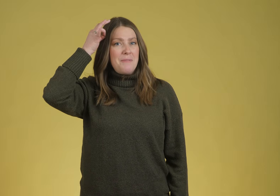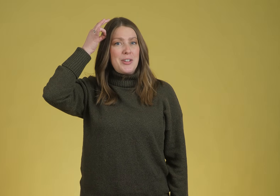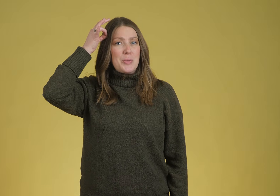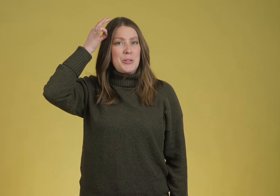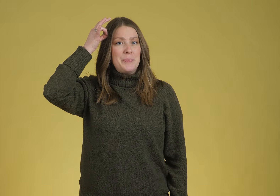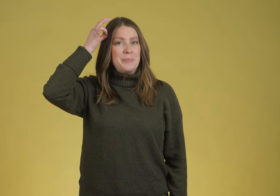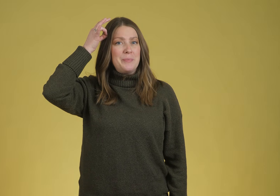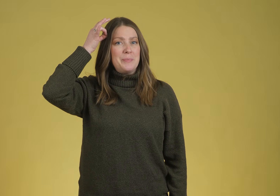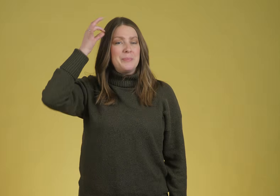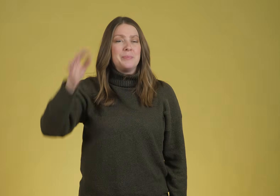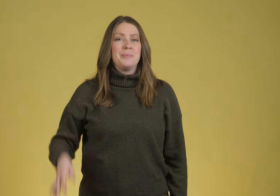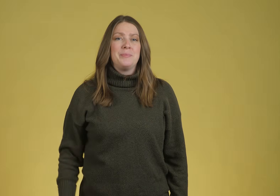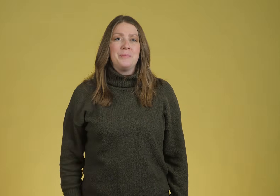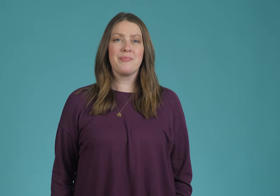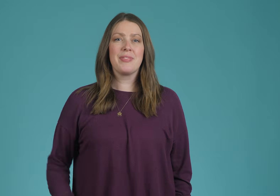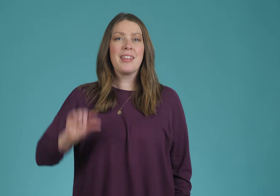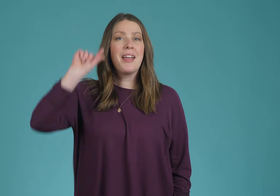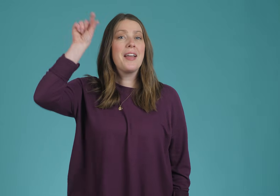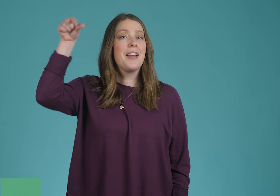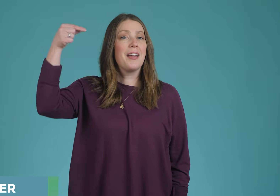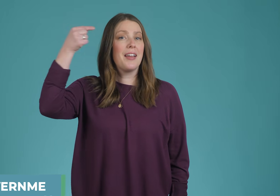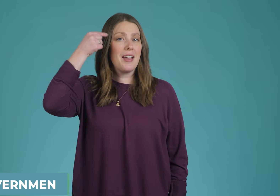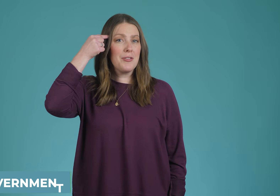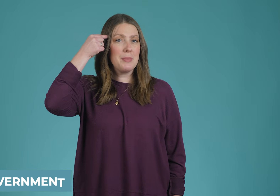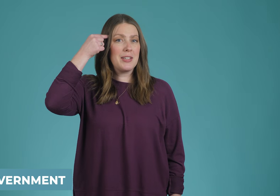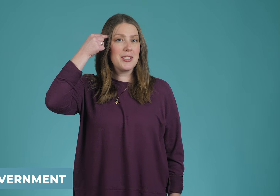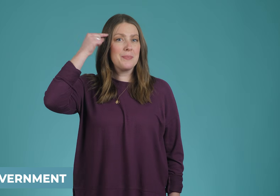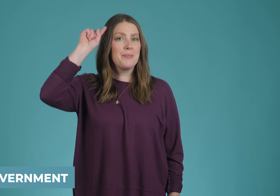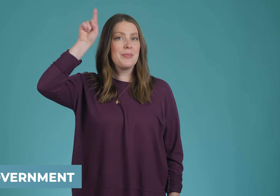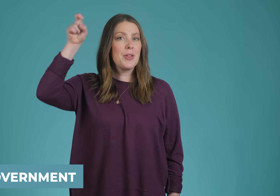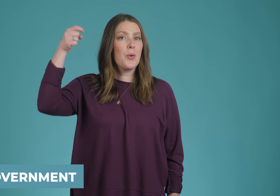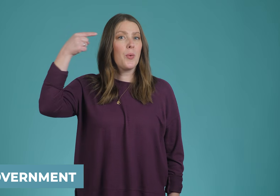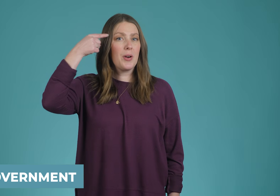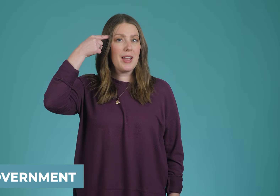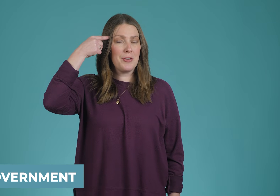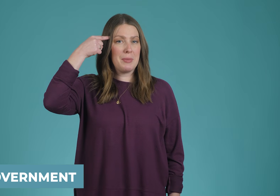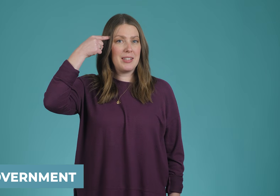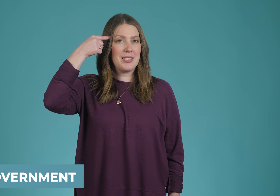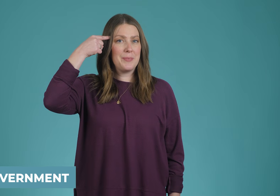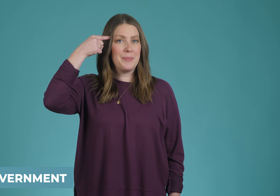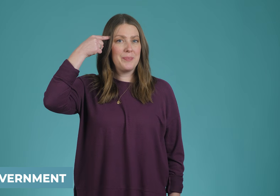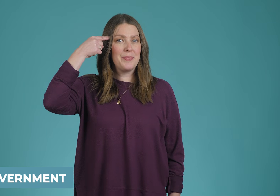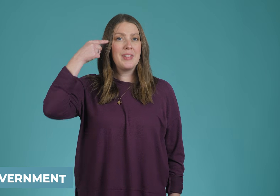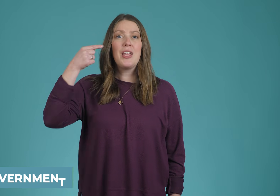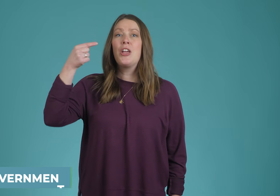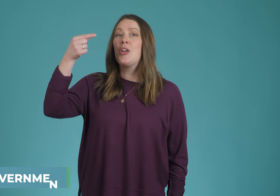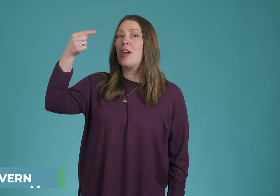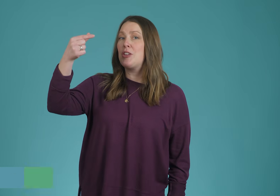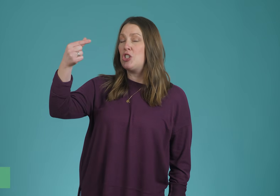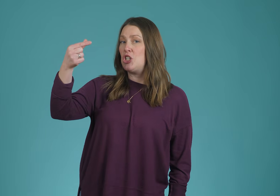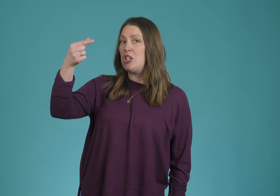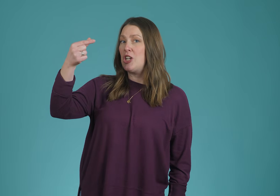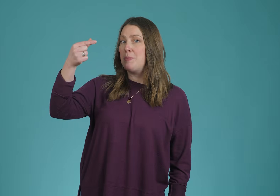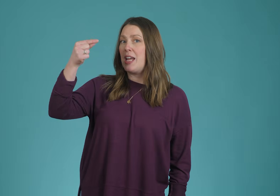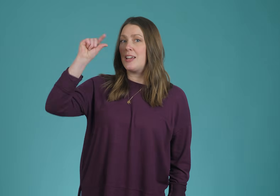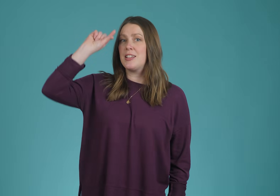Federal government or government. You have a G-shaped hand